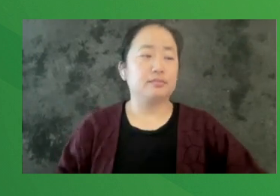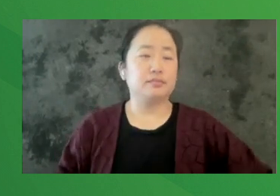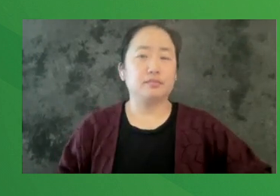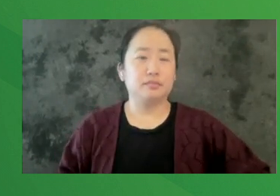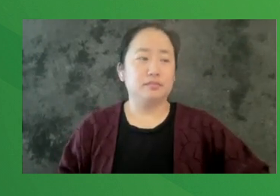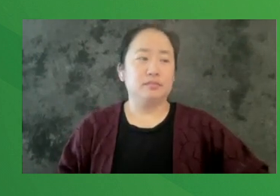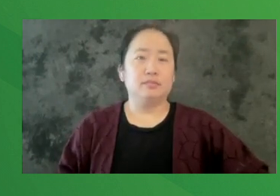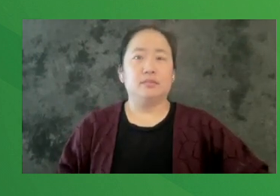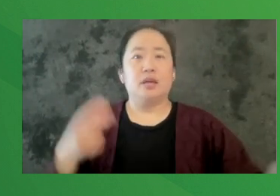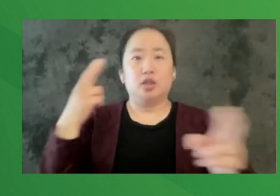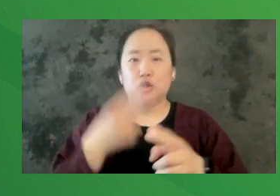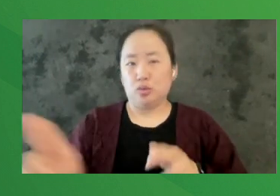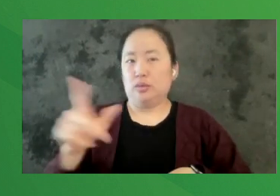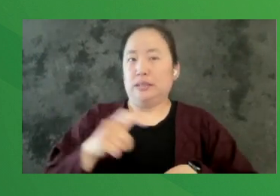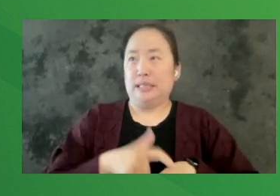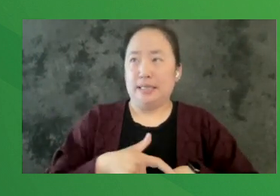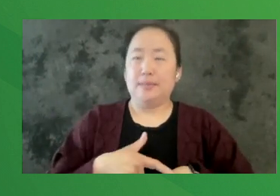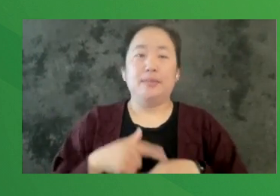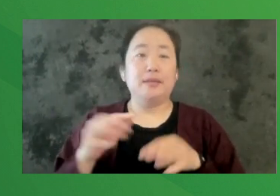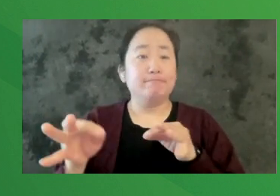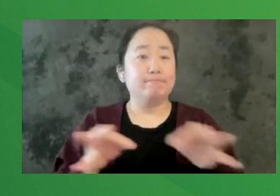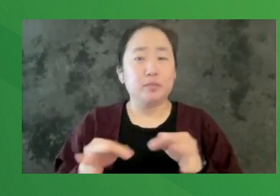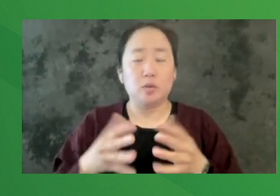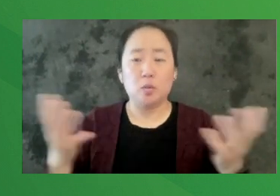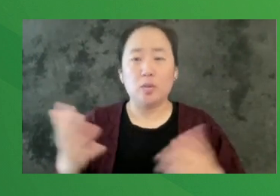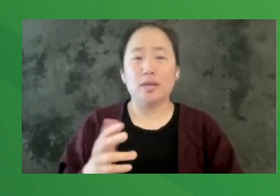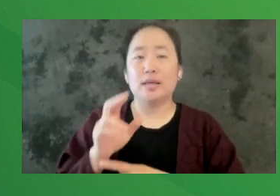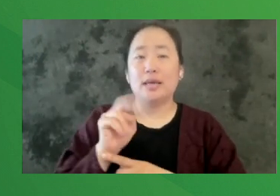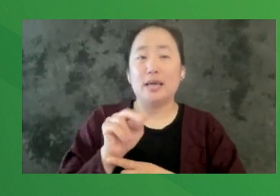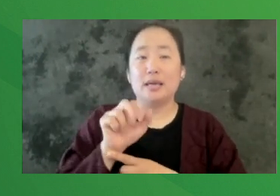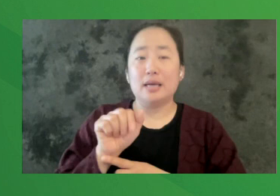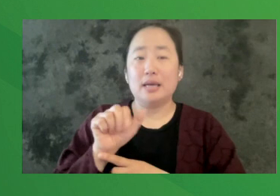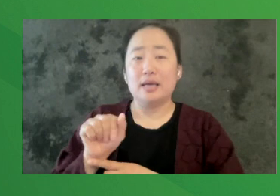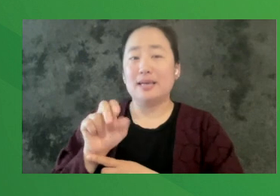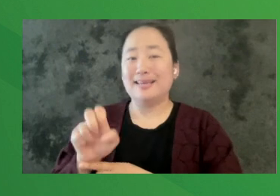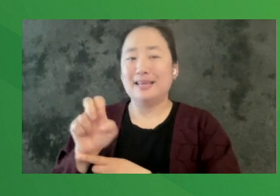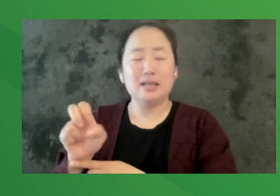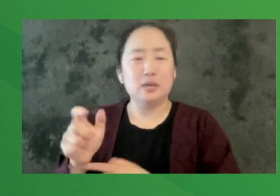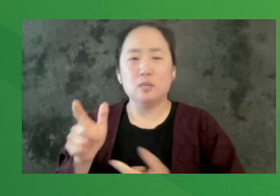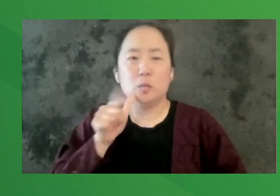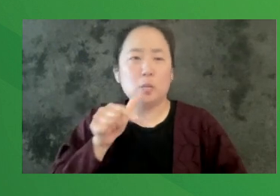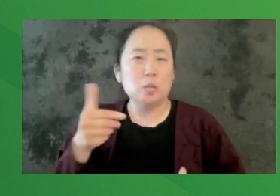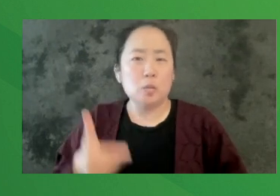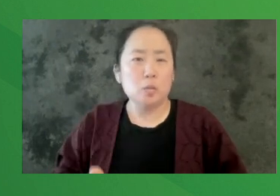I'm just gonna talk very briefly about who NAAEE is and a little bit about our climate work. All